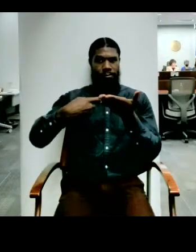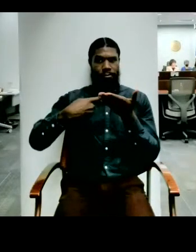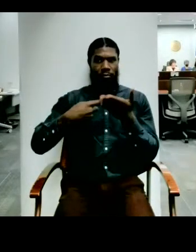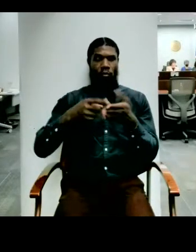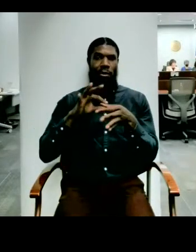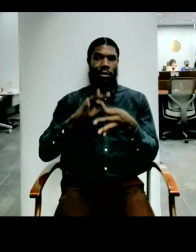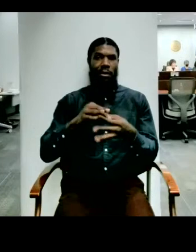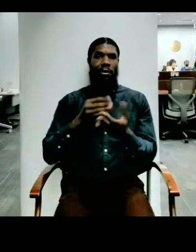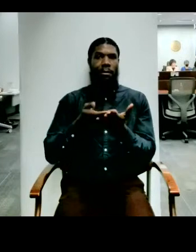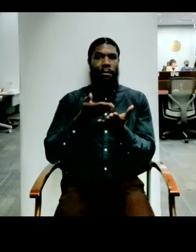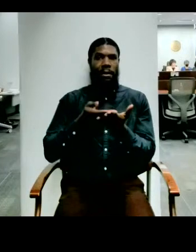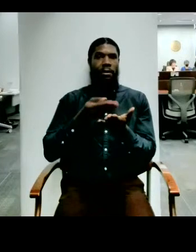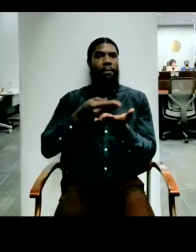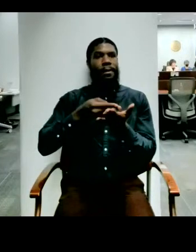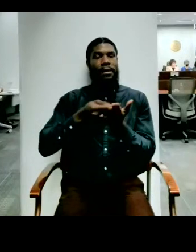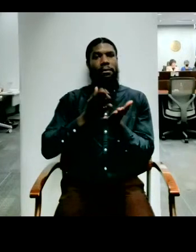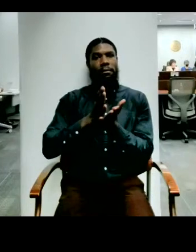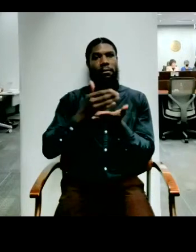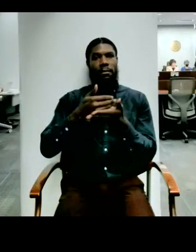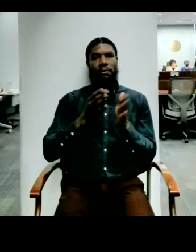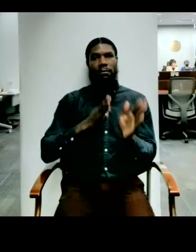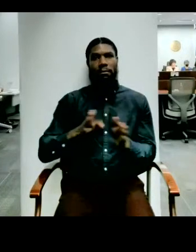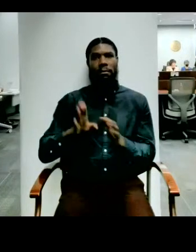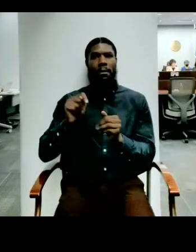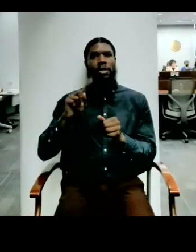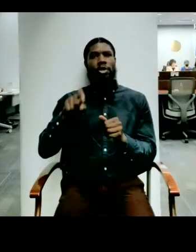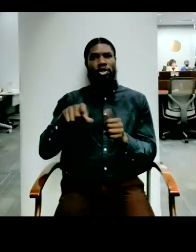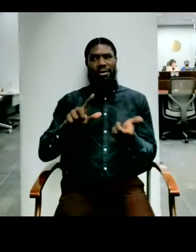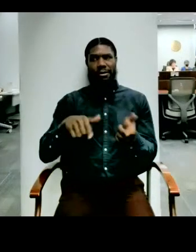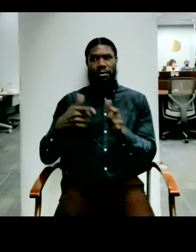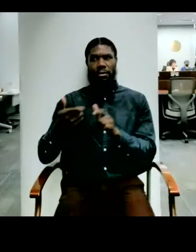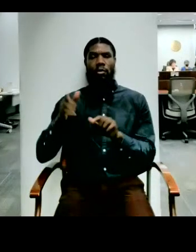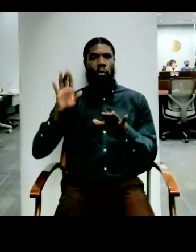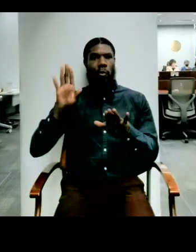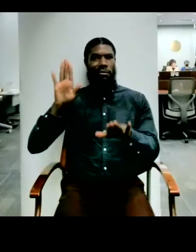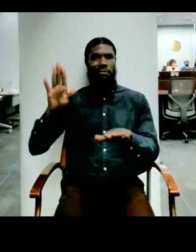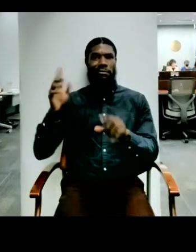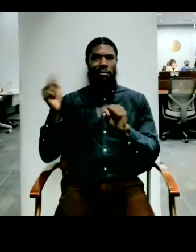but I think we should hear from the witness whose have come here today to